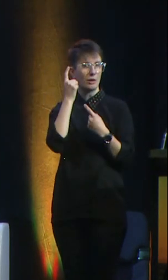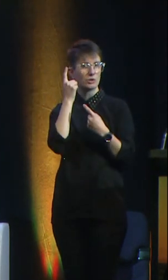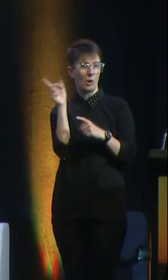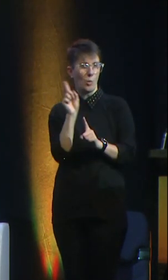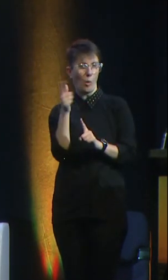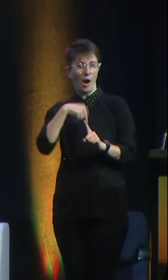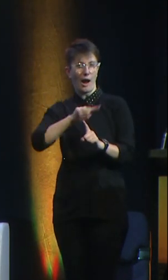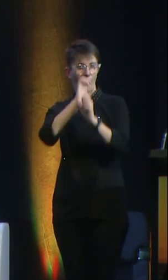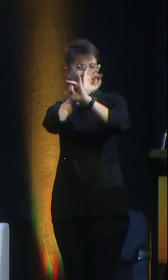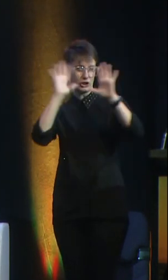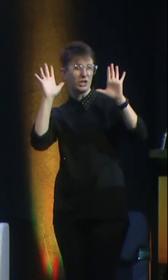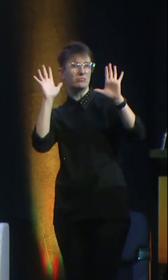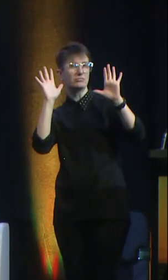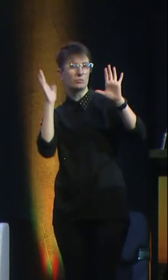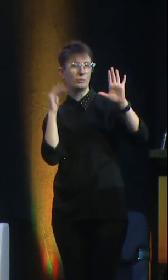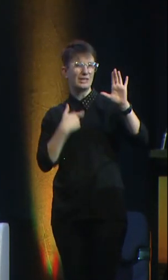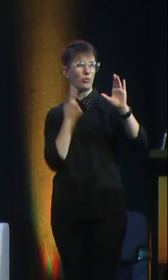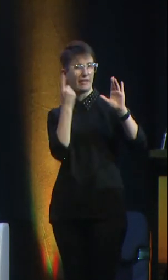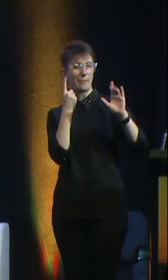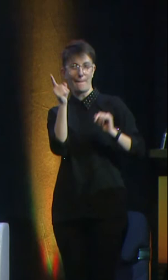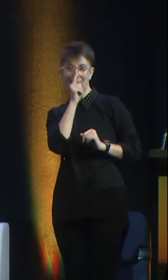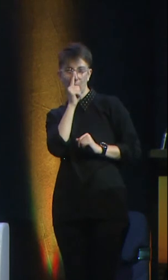is. I will say though we've got 12 work themes,